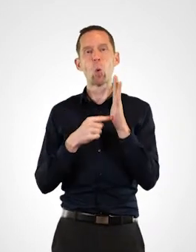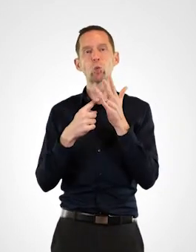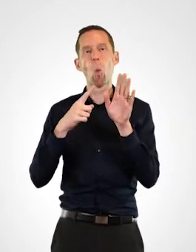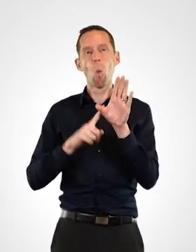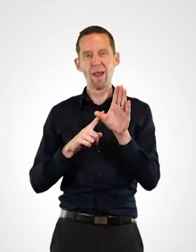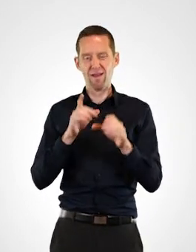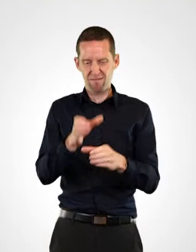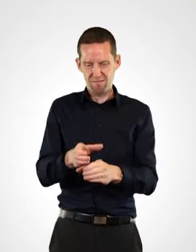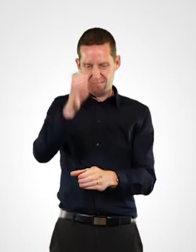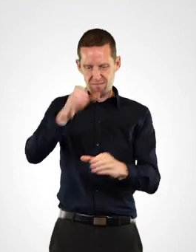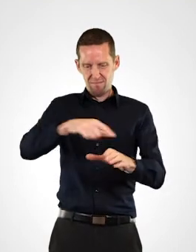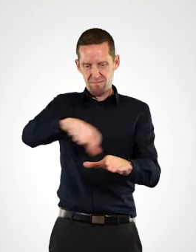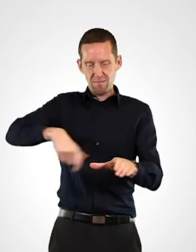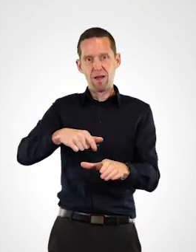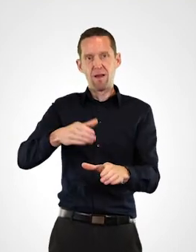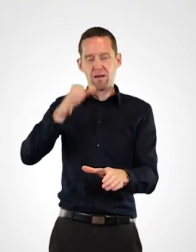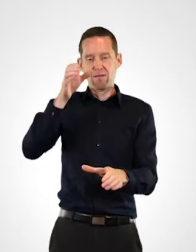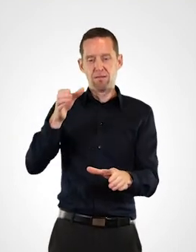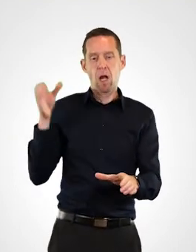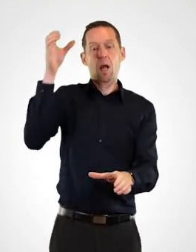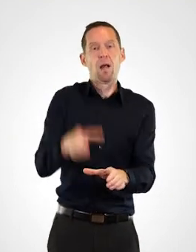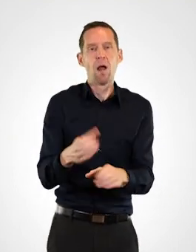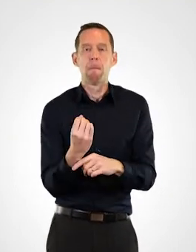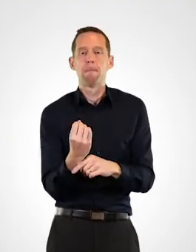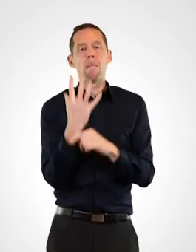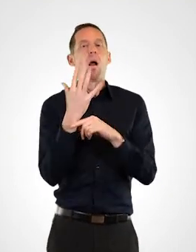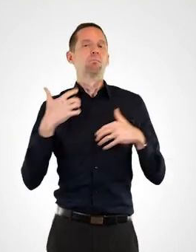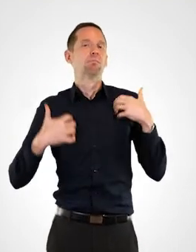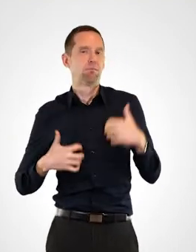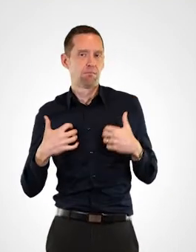and that's a Fisher Price toy that is just a stacking ring